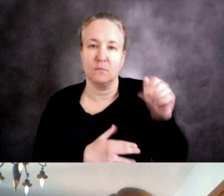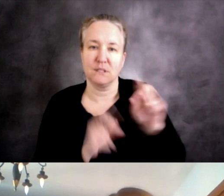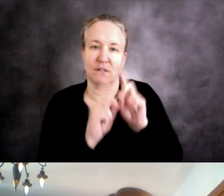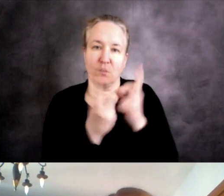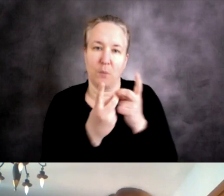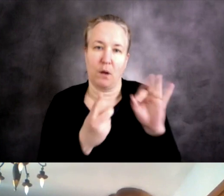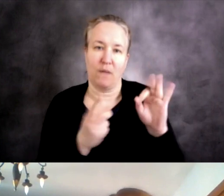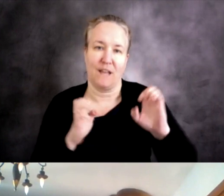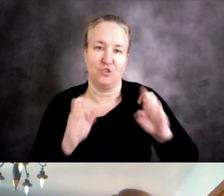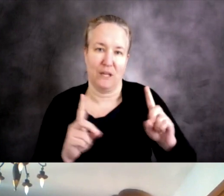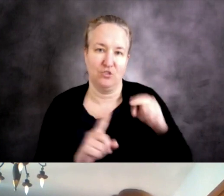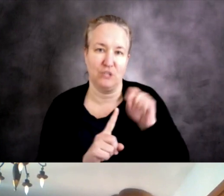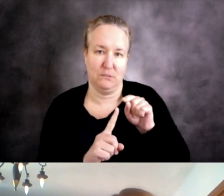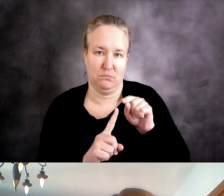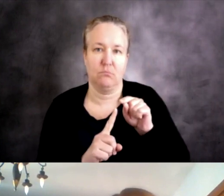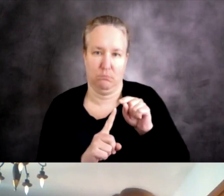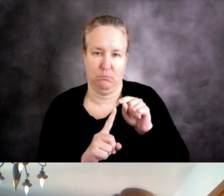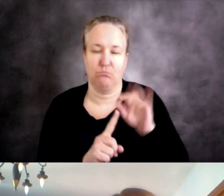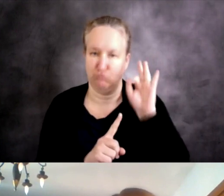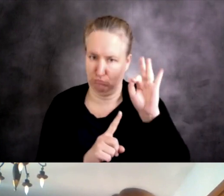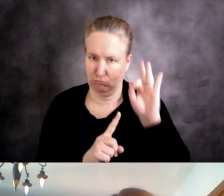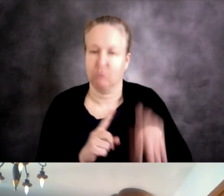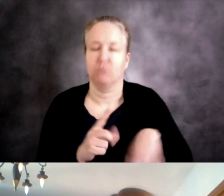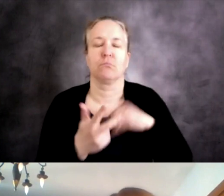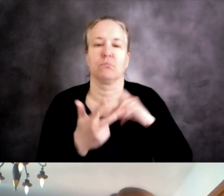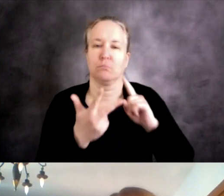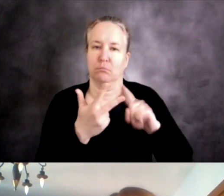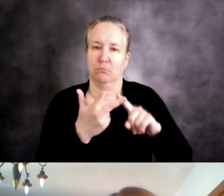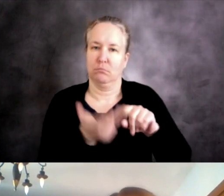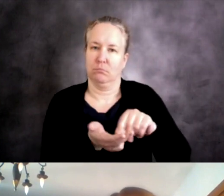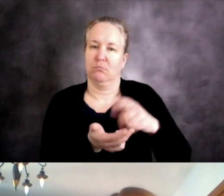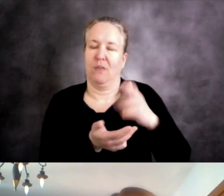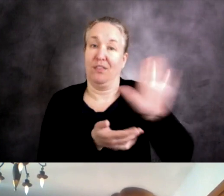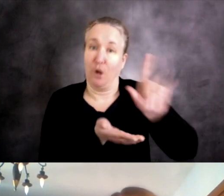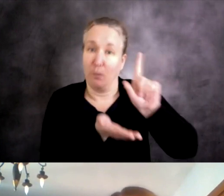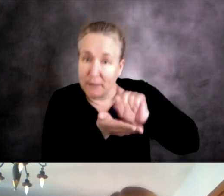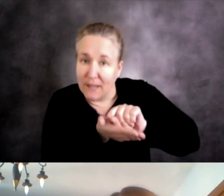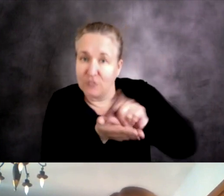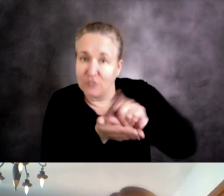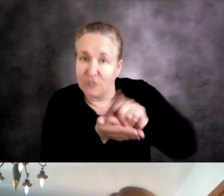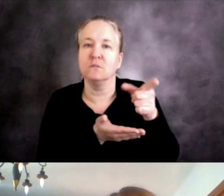website, through, you know, publication that they've put out or that PATTAN has put out,